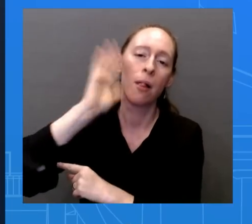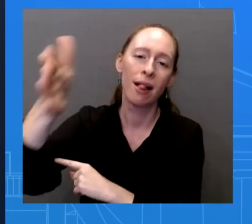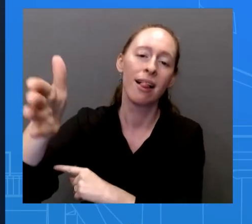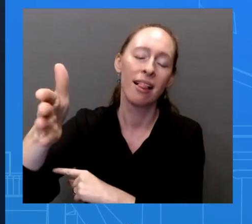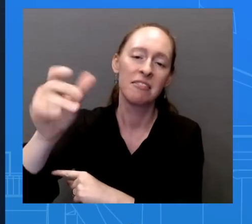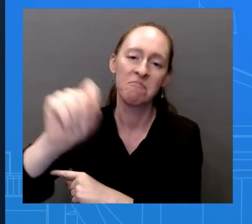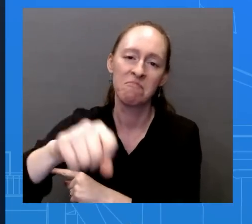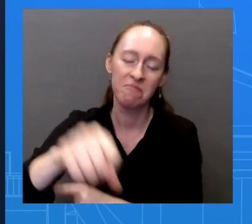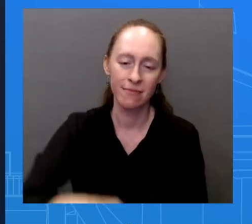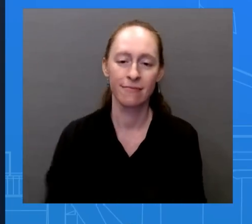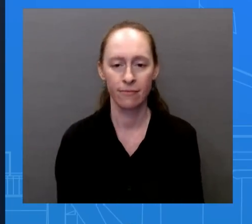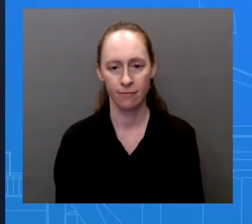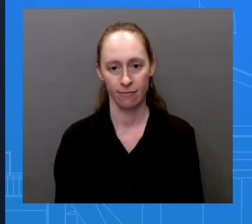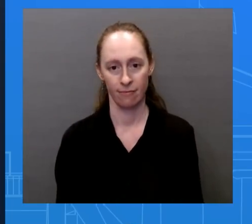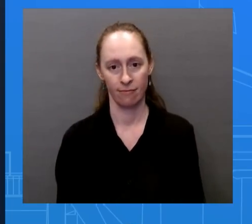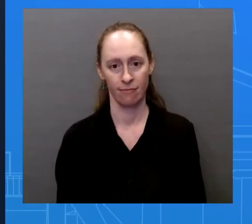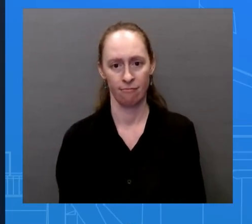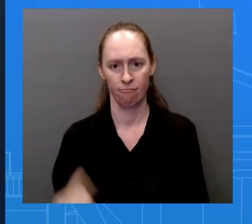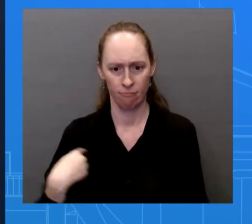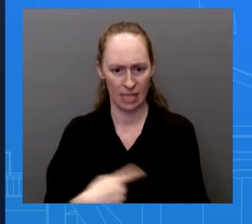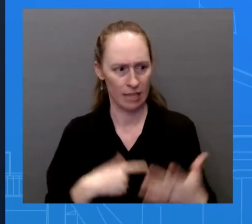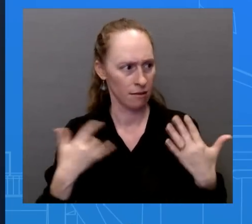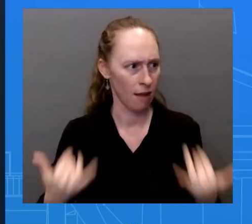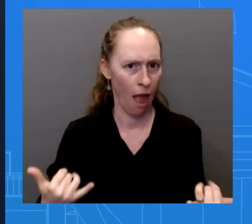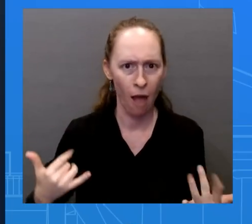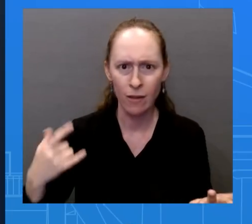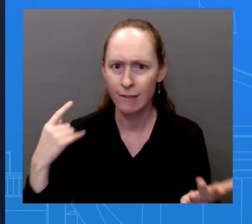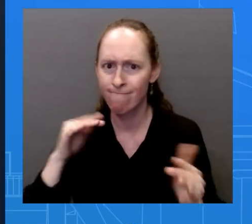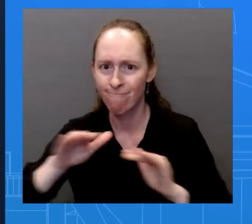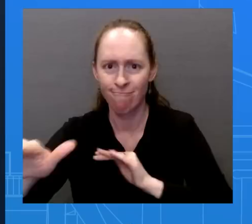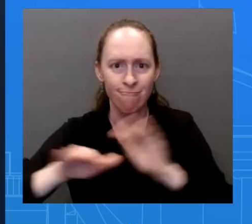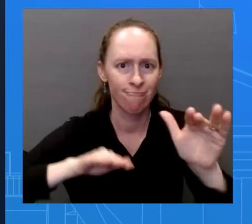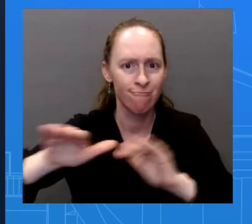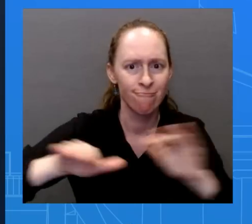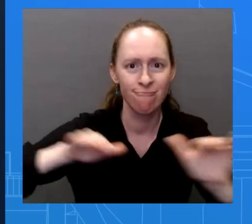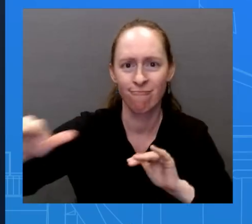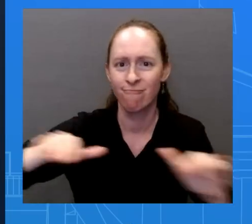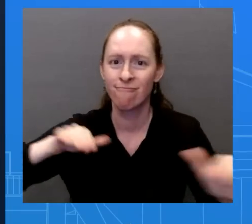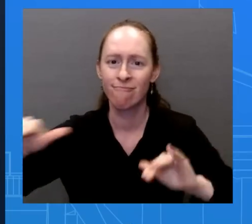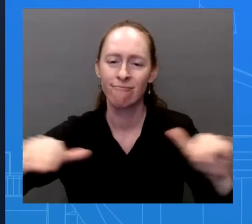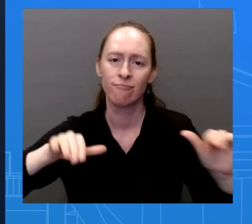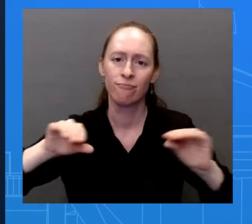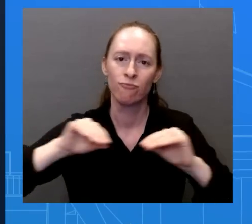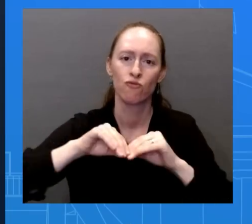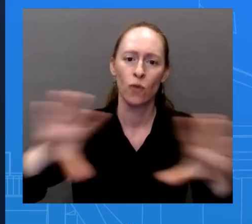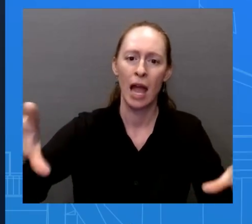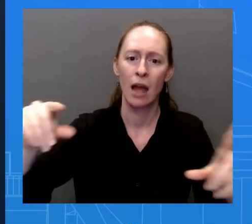And so, I think you've heard about this from the Secretary of HHS, from -- from the Surgeon General, me.